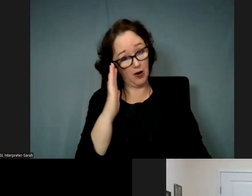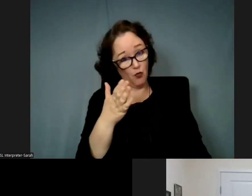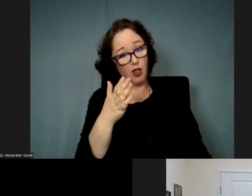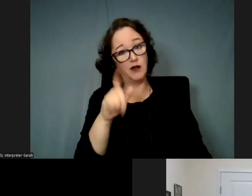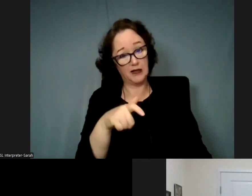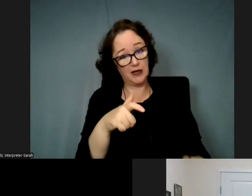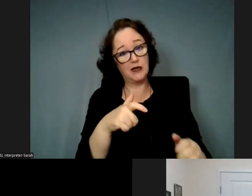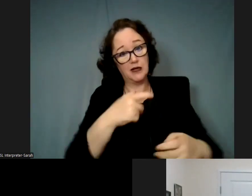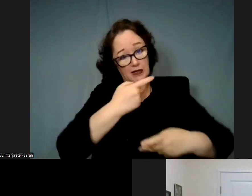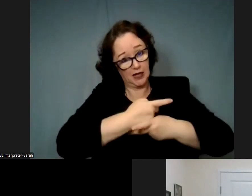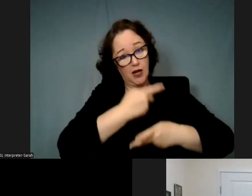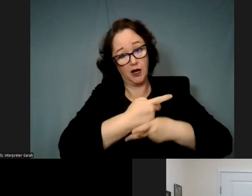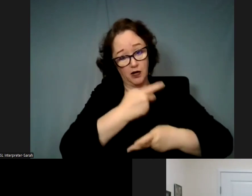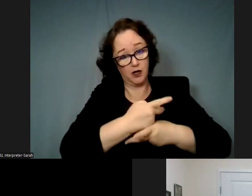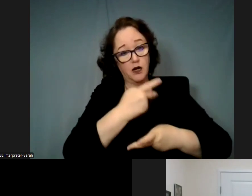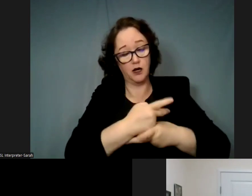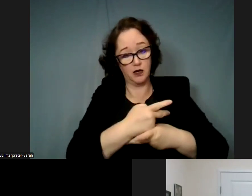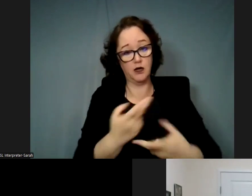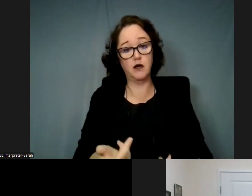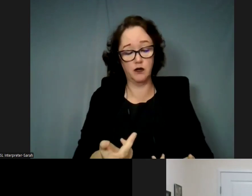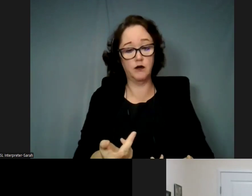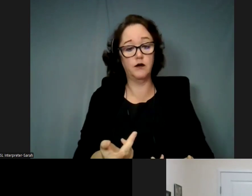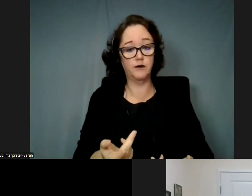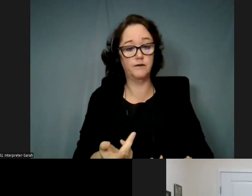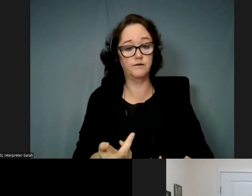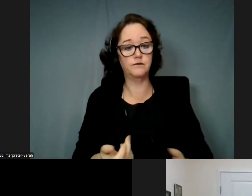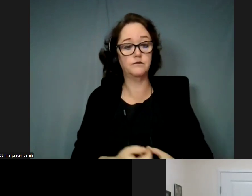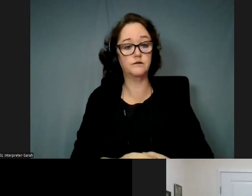have someone underfoot, I'm very independent. I need a lot of